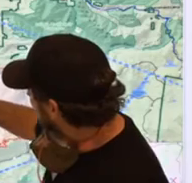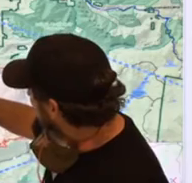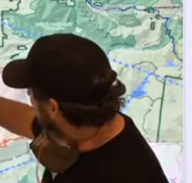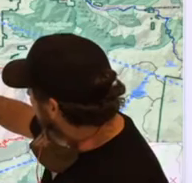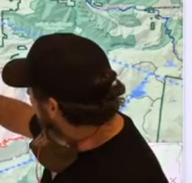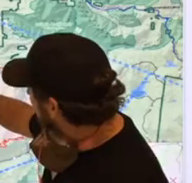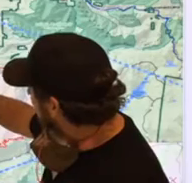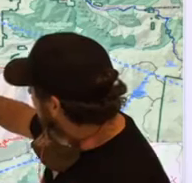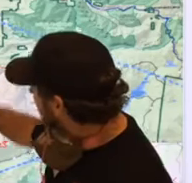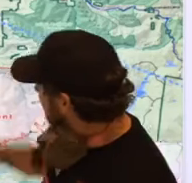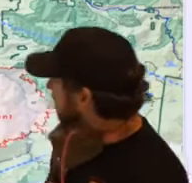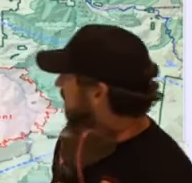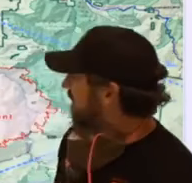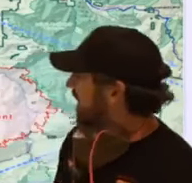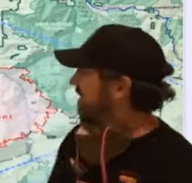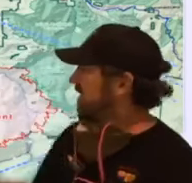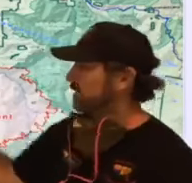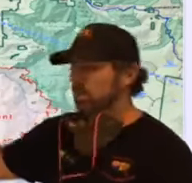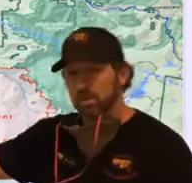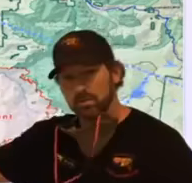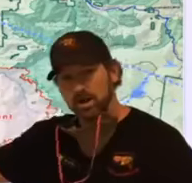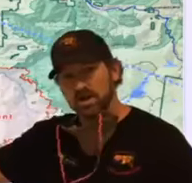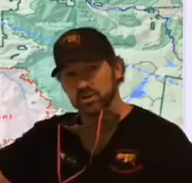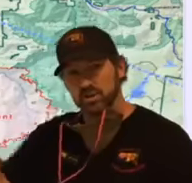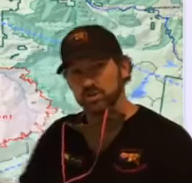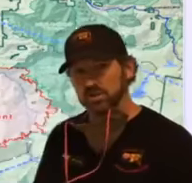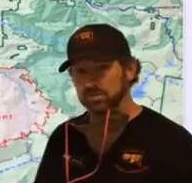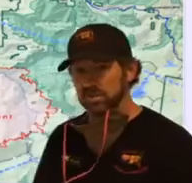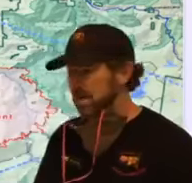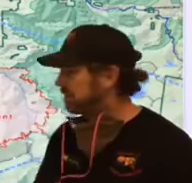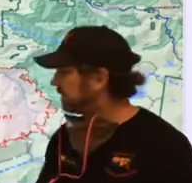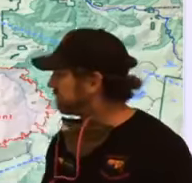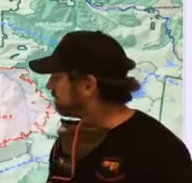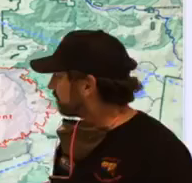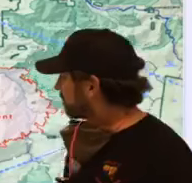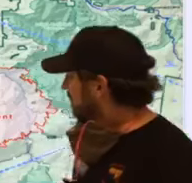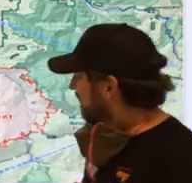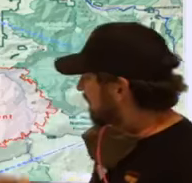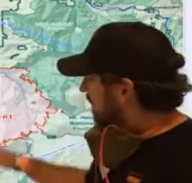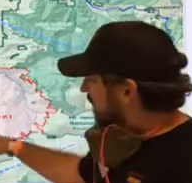through this area and ties into where we're actually showing some containment